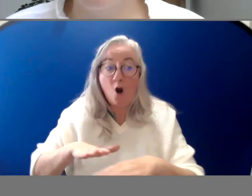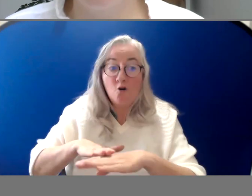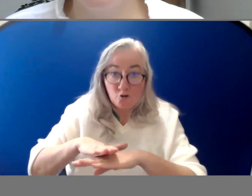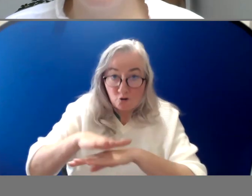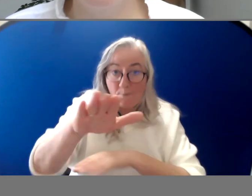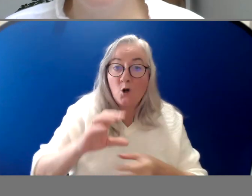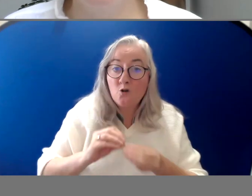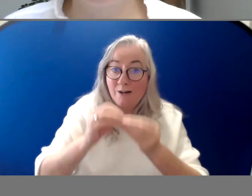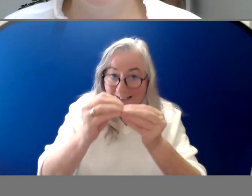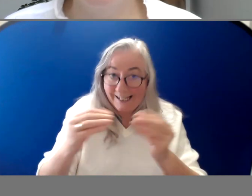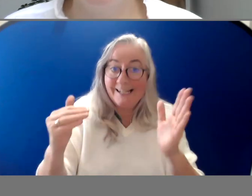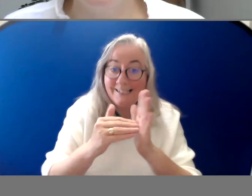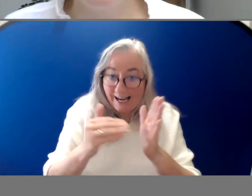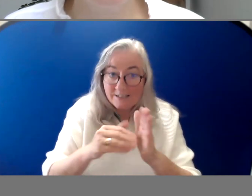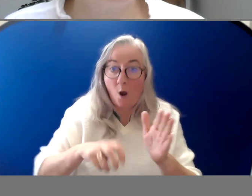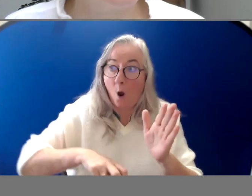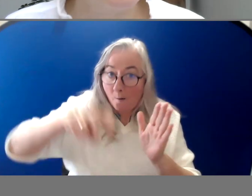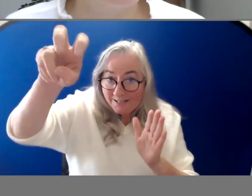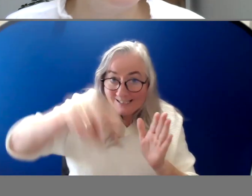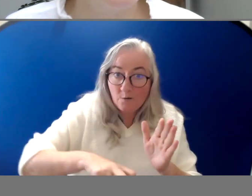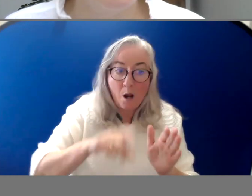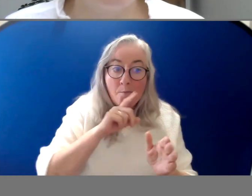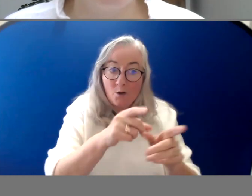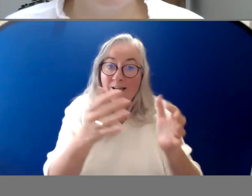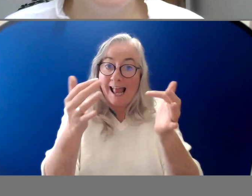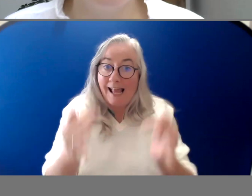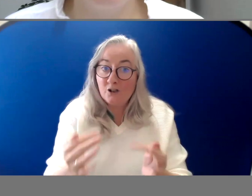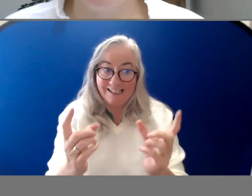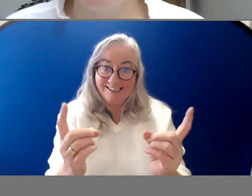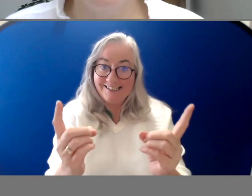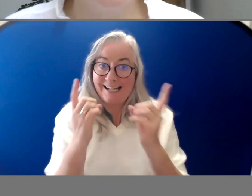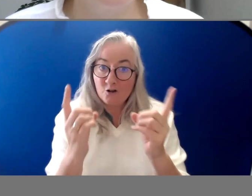everybody was going up and down the same way it actually was a dangerous setup for both wheelchair